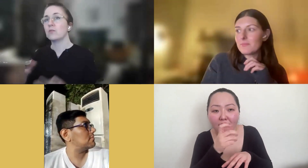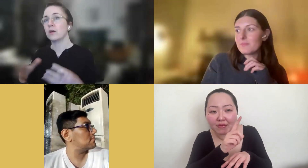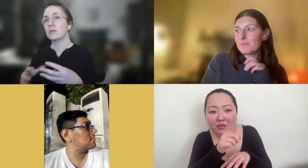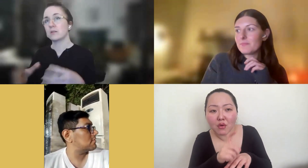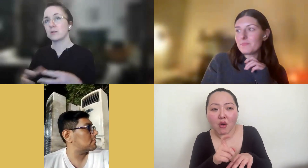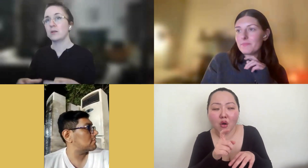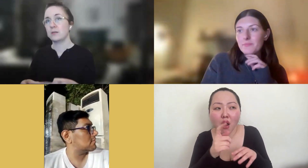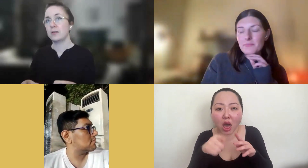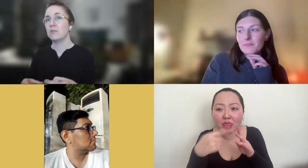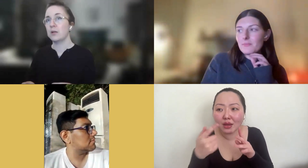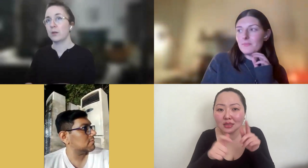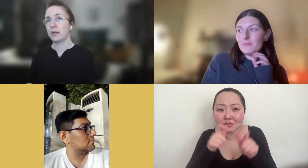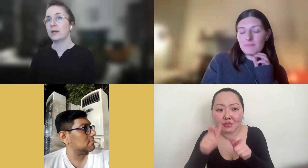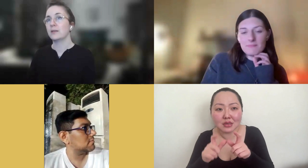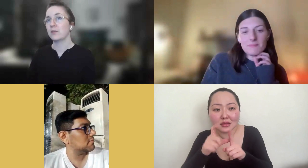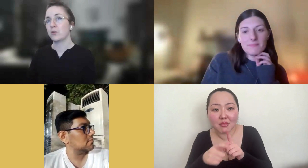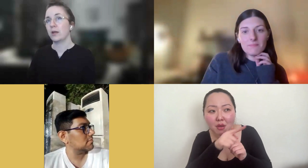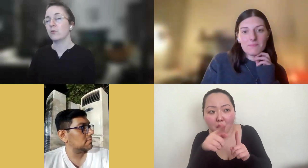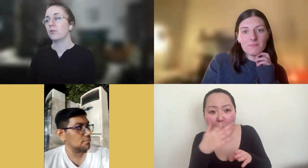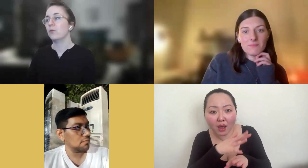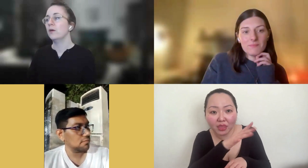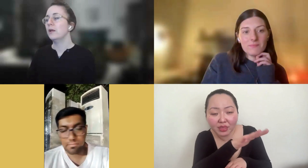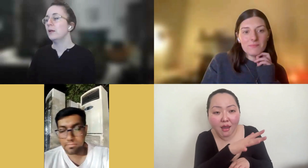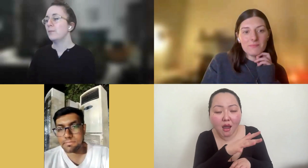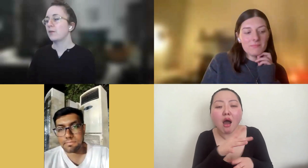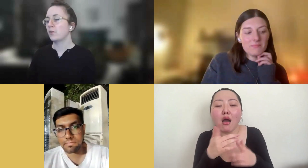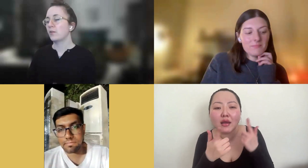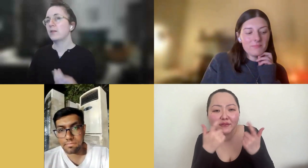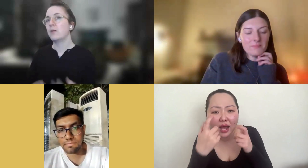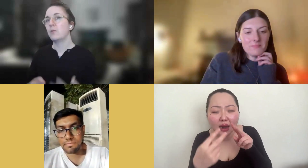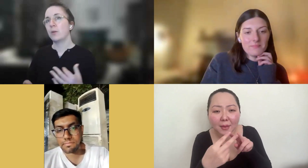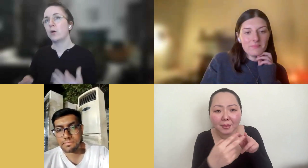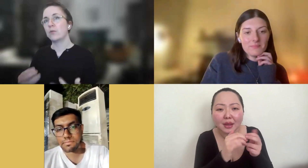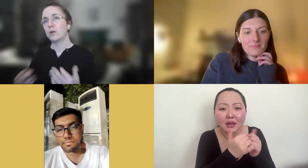try to find a community really quickly. I think that is really helpful. Often they will hold